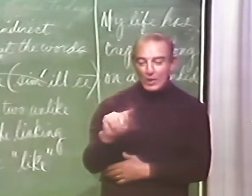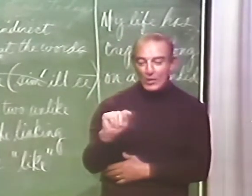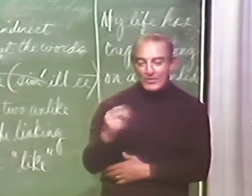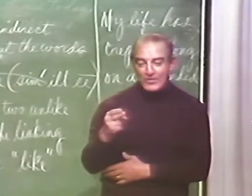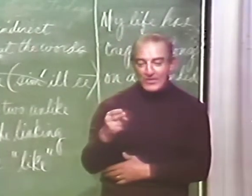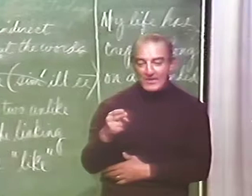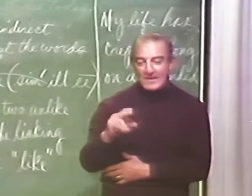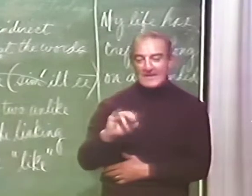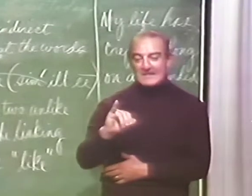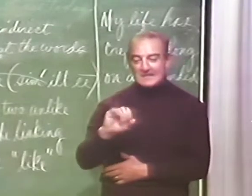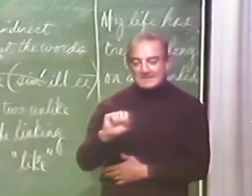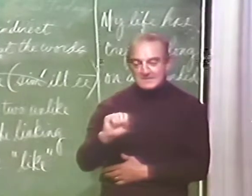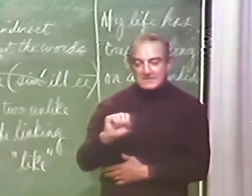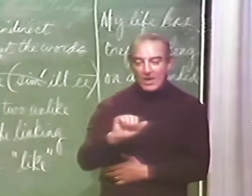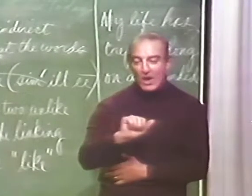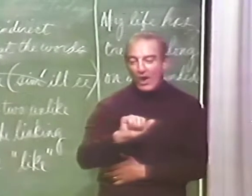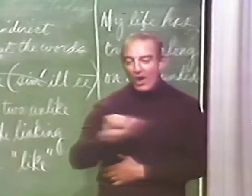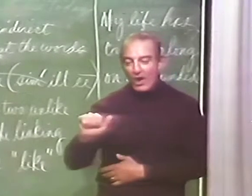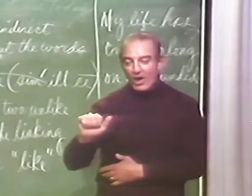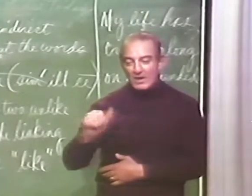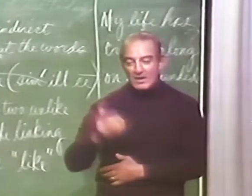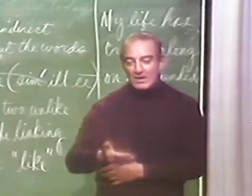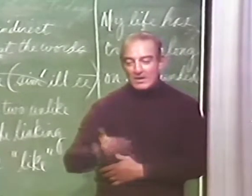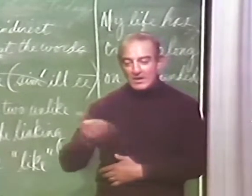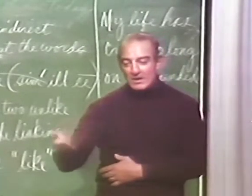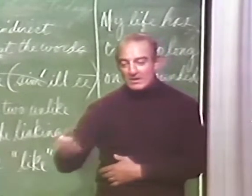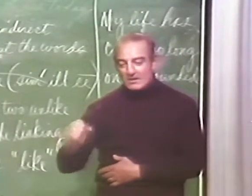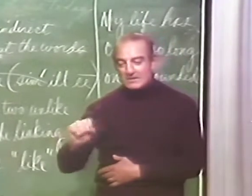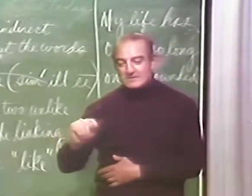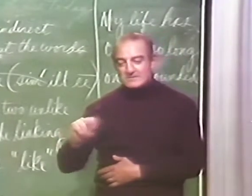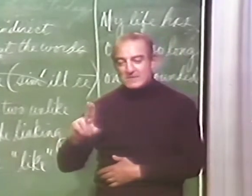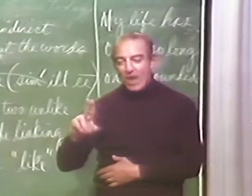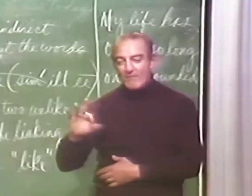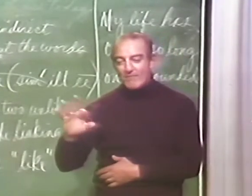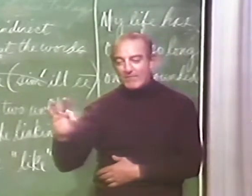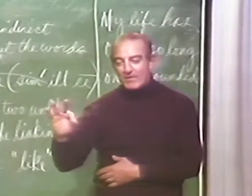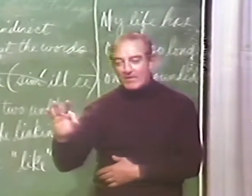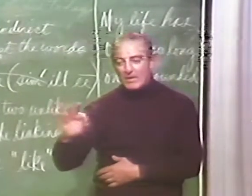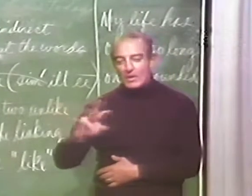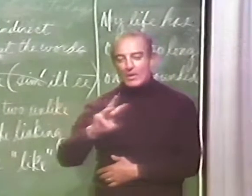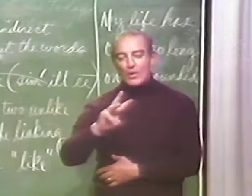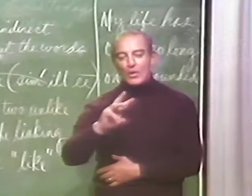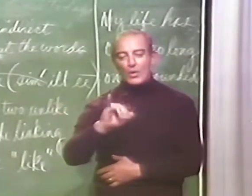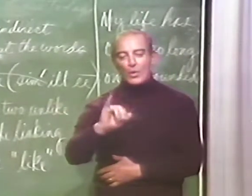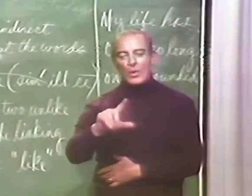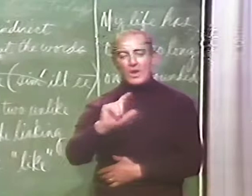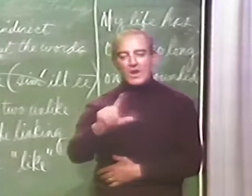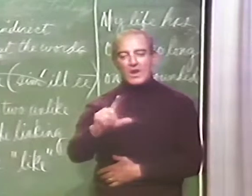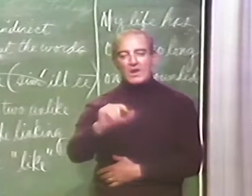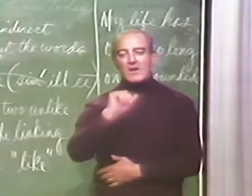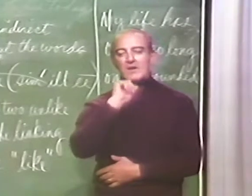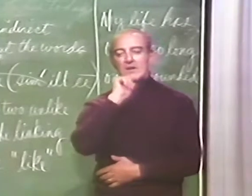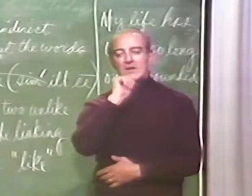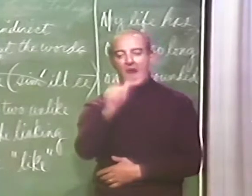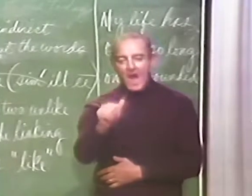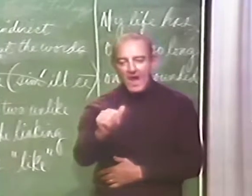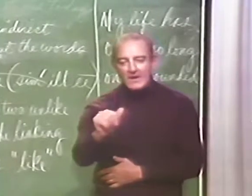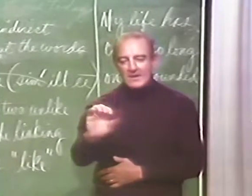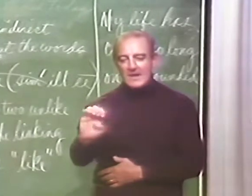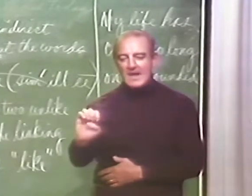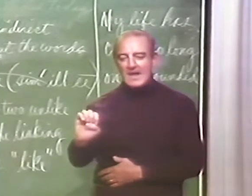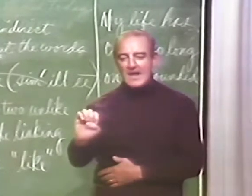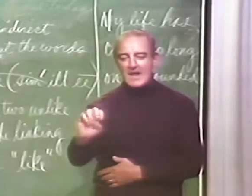"YOUTH--YOUTH IS A STUFF